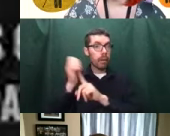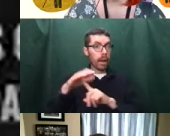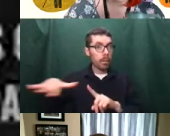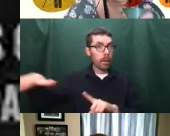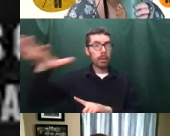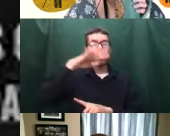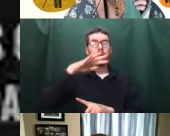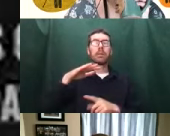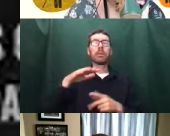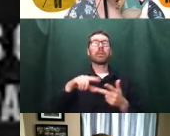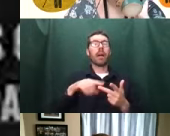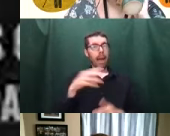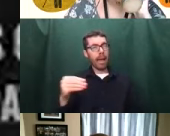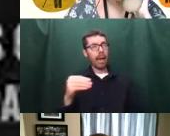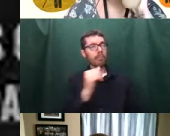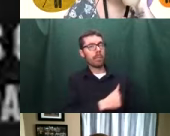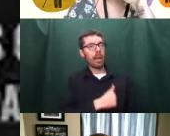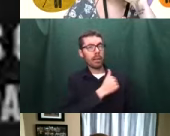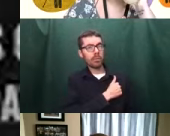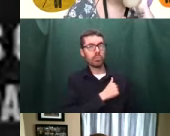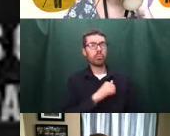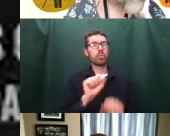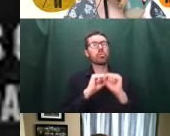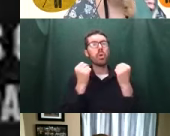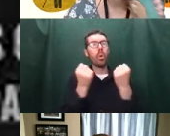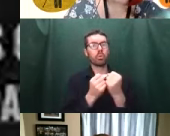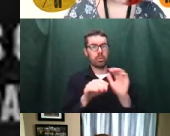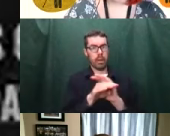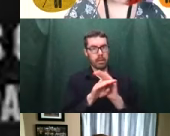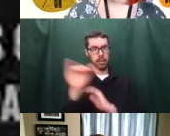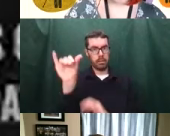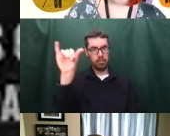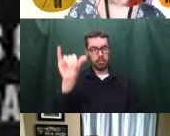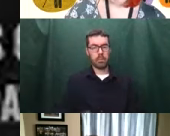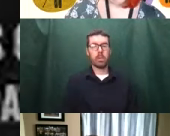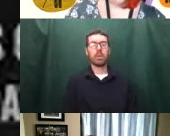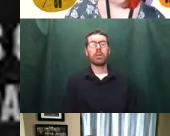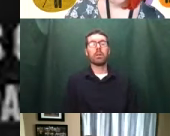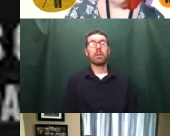social access. So most of the time, access is placed on the person who needs it and it's